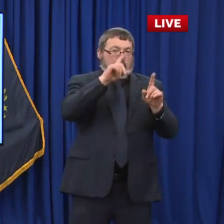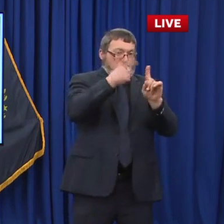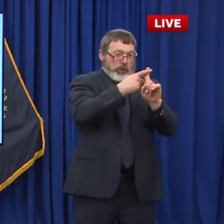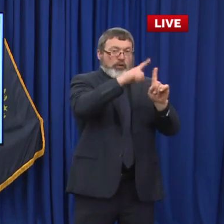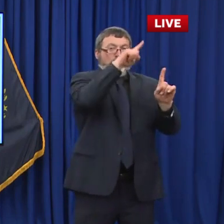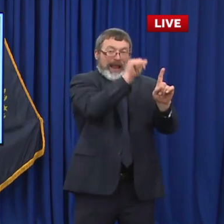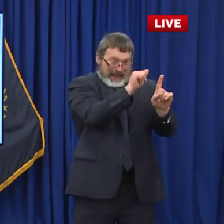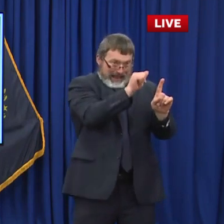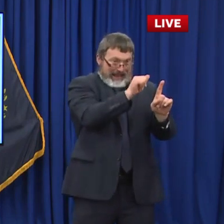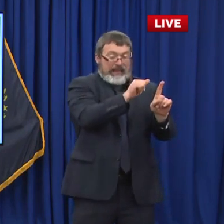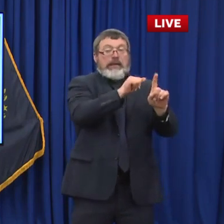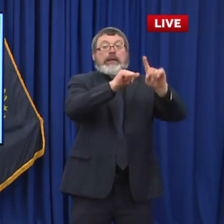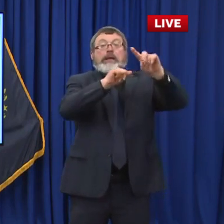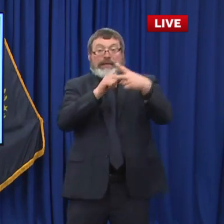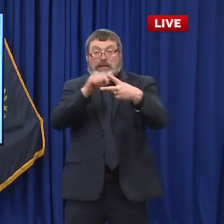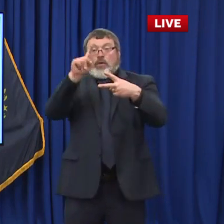WE’RE WORKING TWO AND THREE WEEKS OUT.